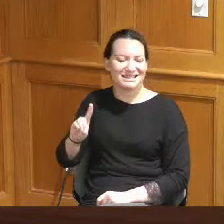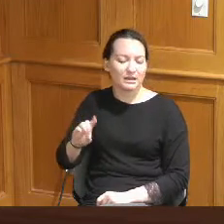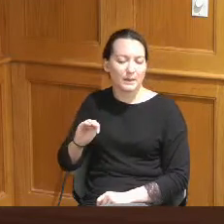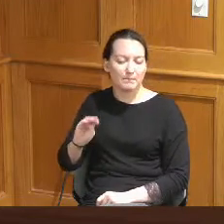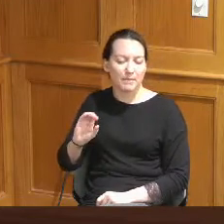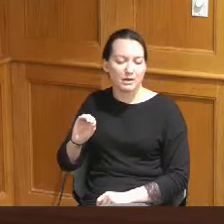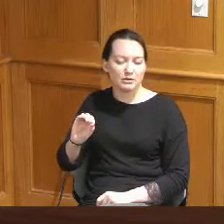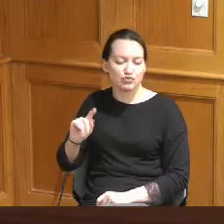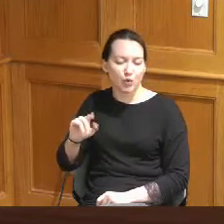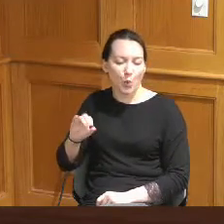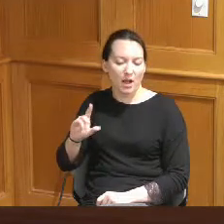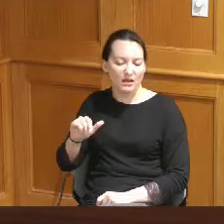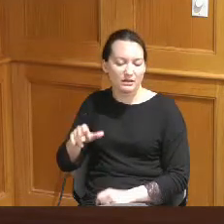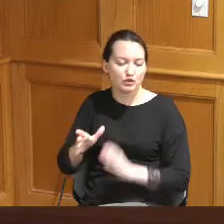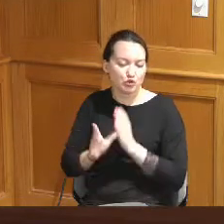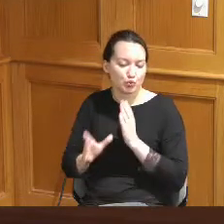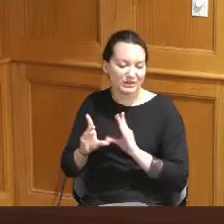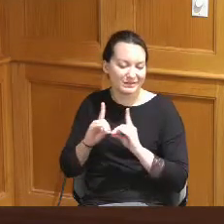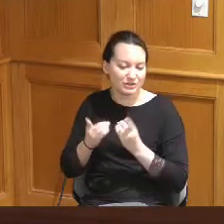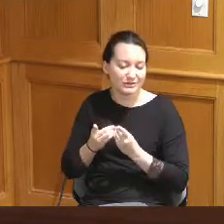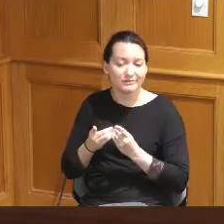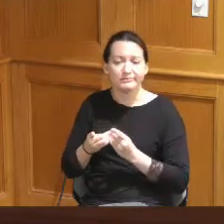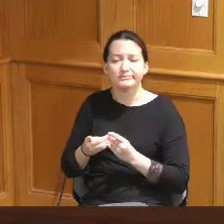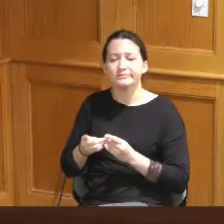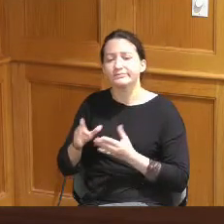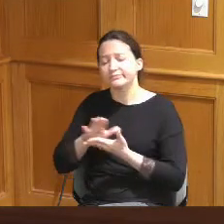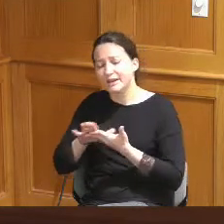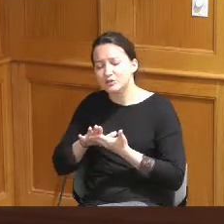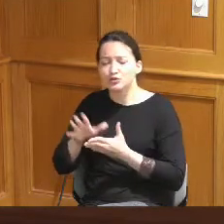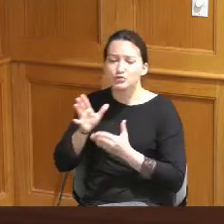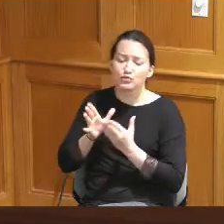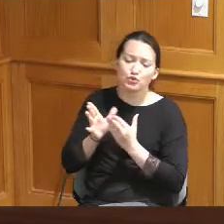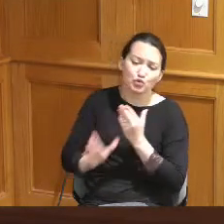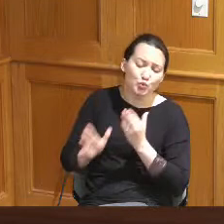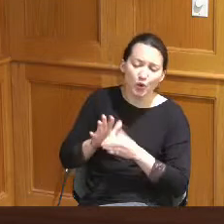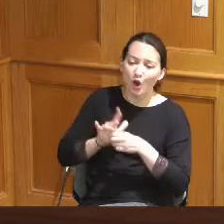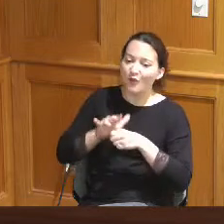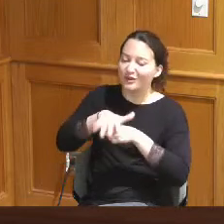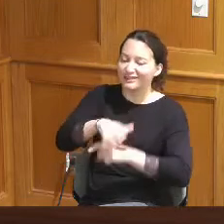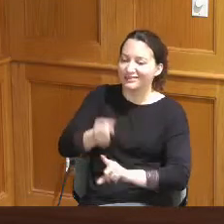specifically the remedy of combined and sanitary sewer overflows that impact the water quality of